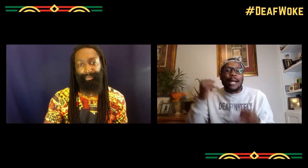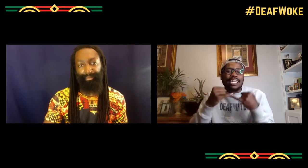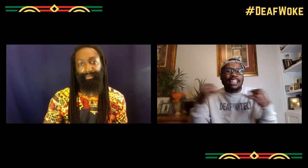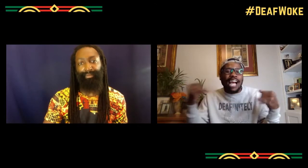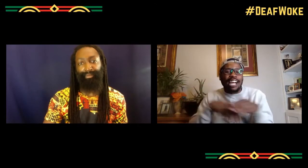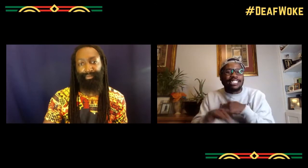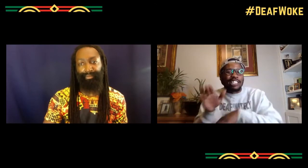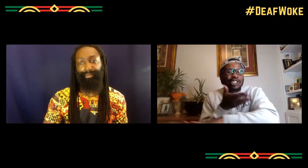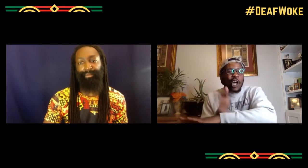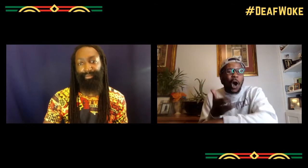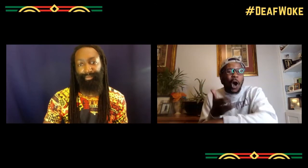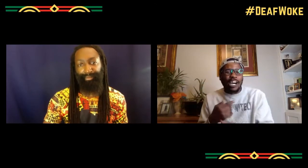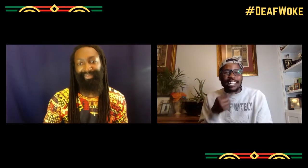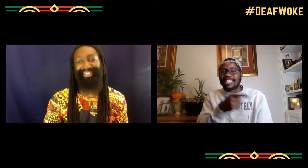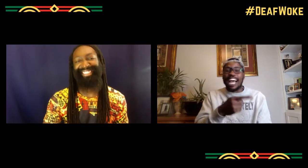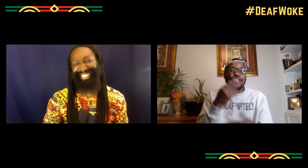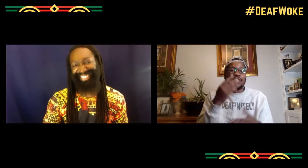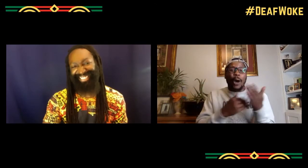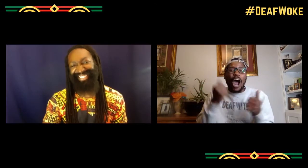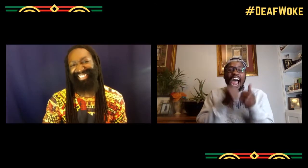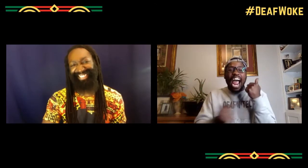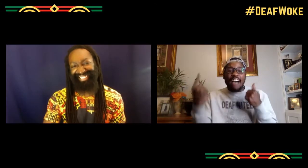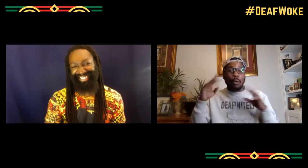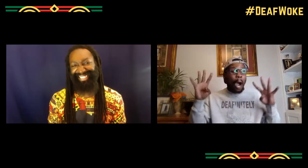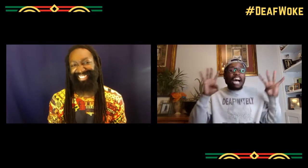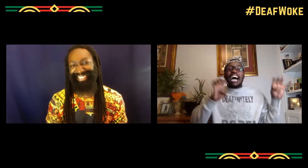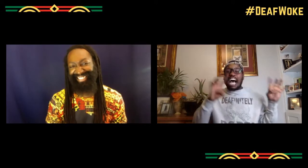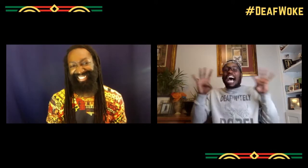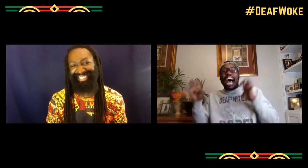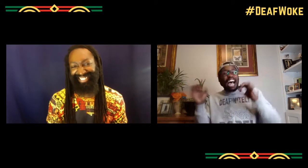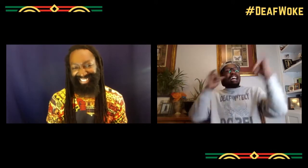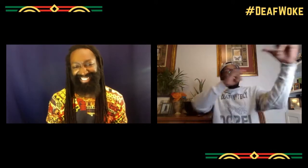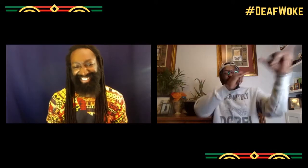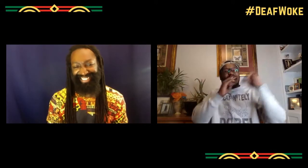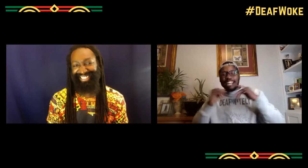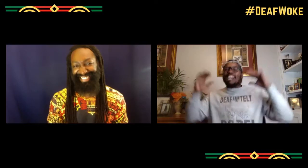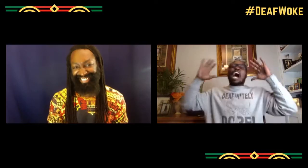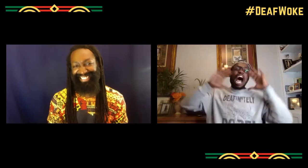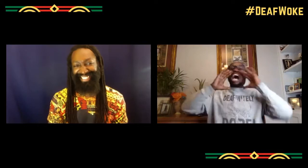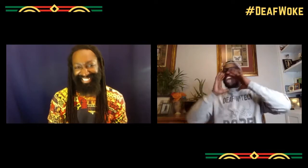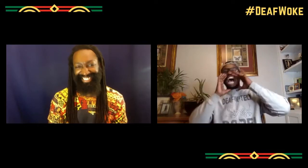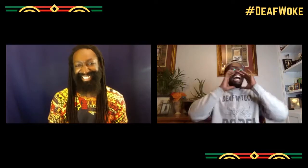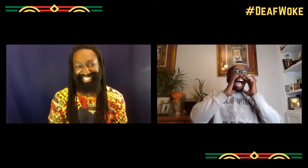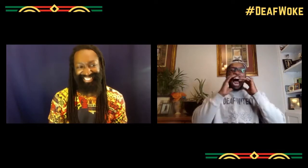And not really realizing missing the content, the, the, the line of it, you know.